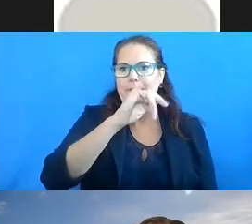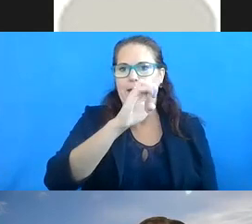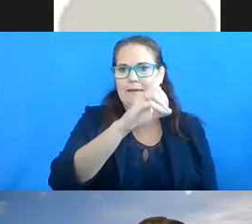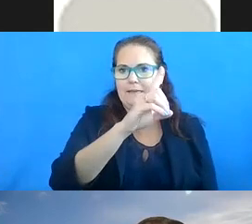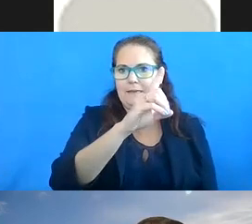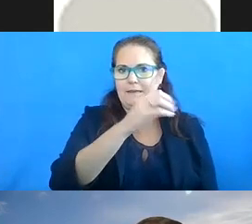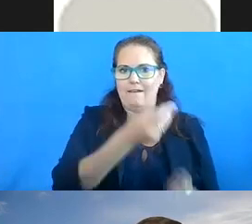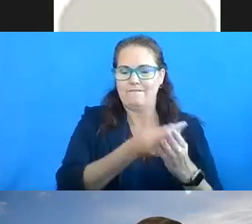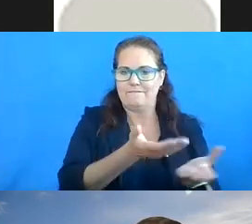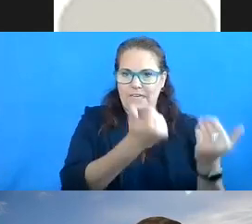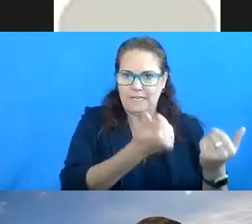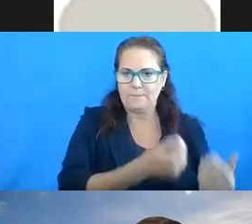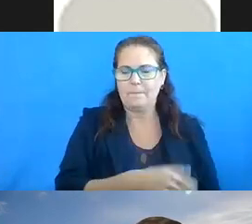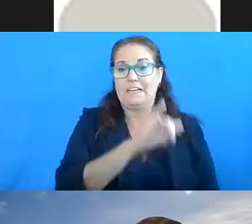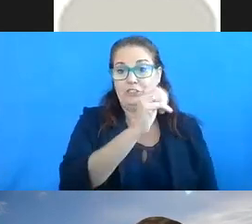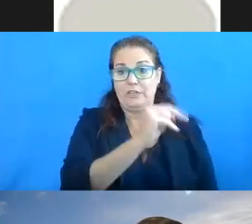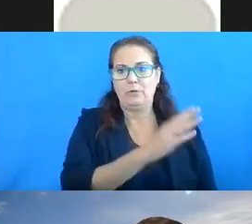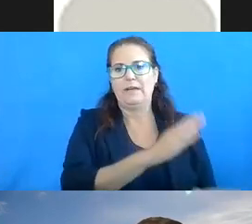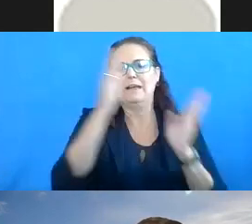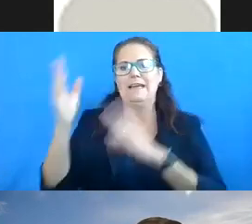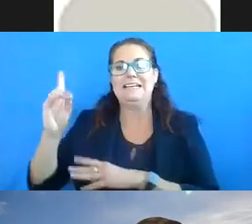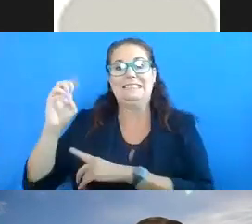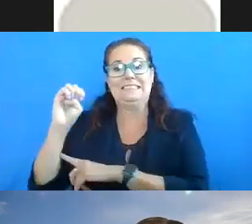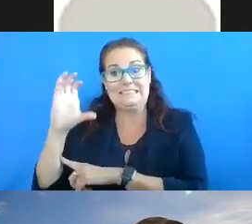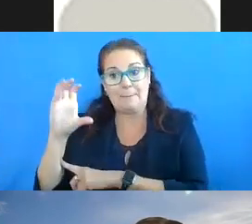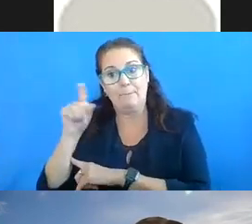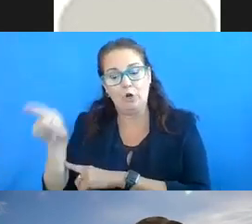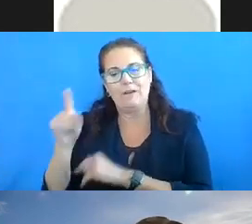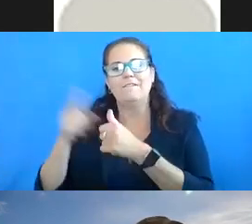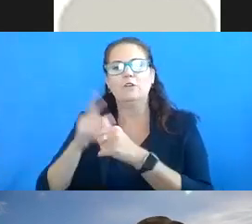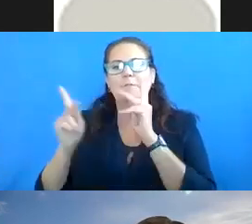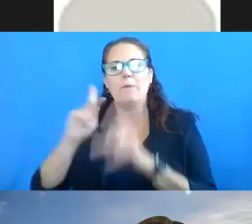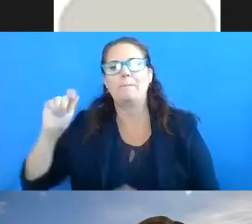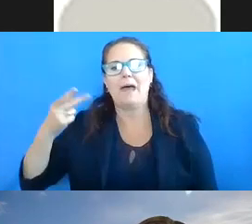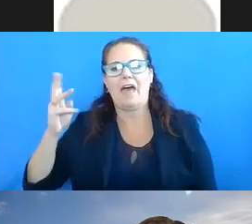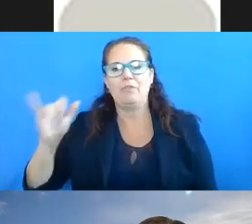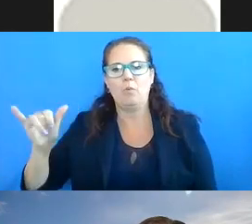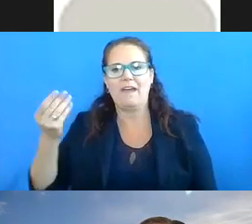in December is when the First Peoples Pathways funding is going to come up. So that way,